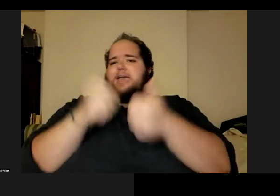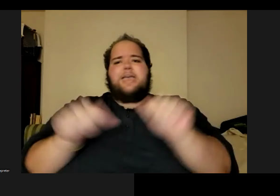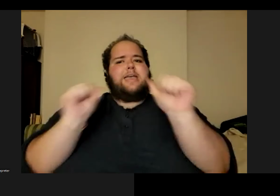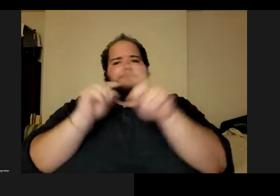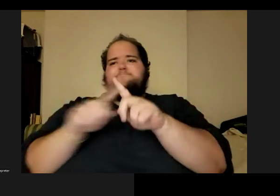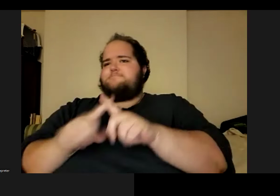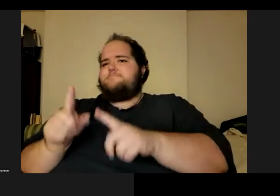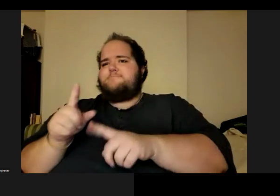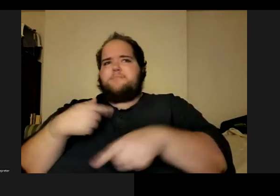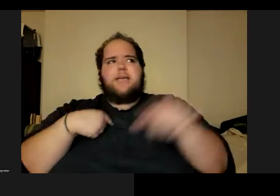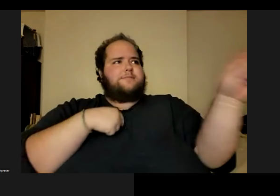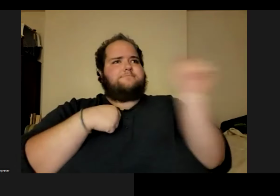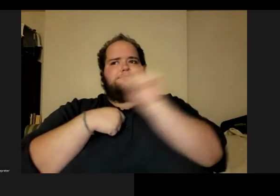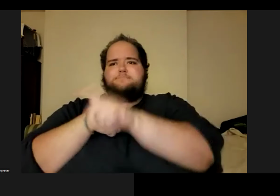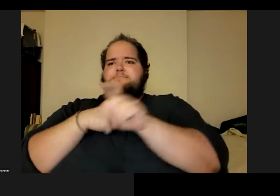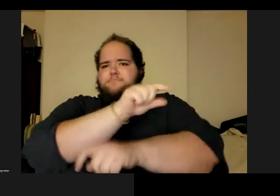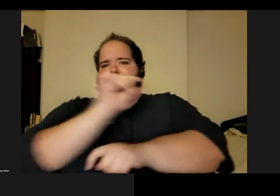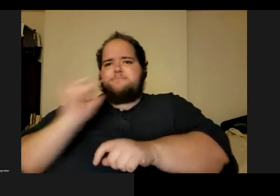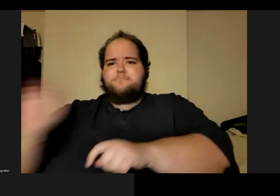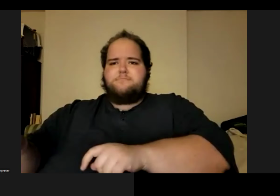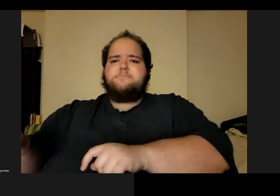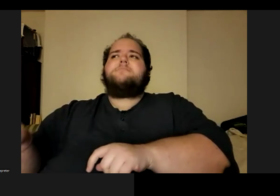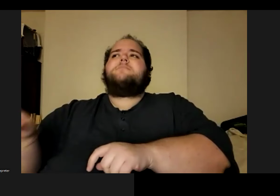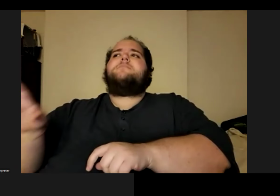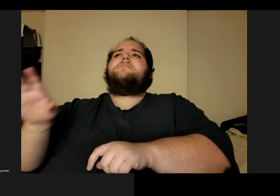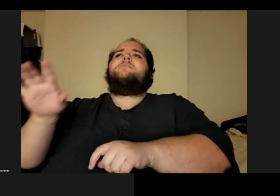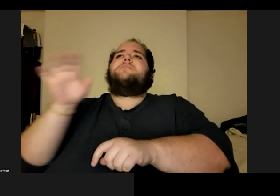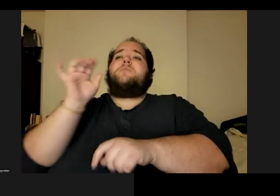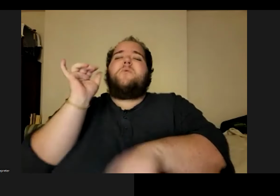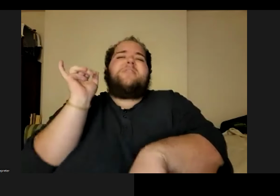pull that type of thing. So you're trying like